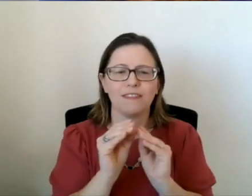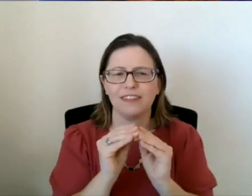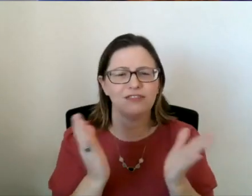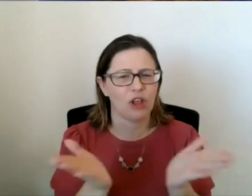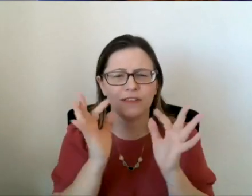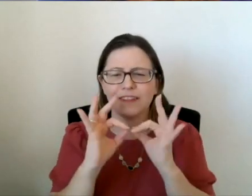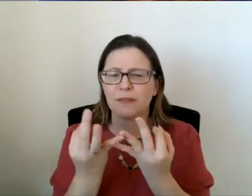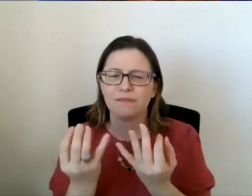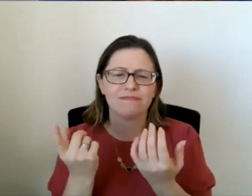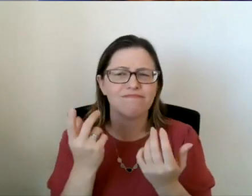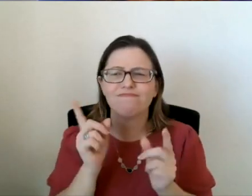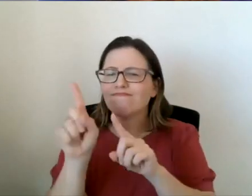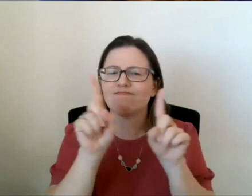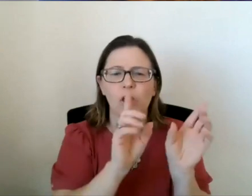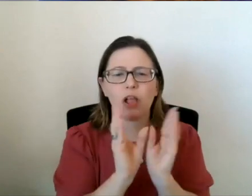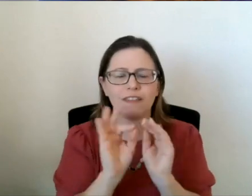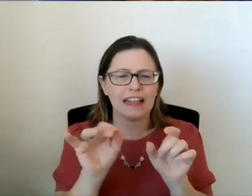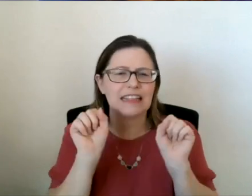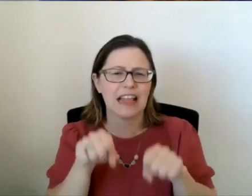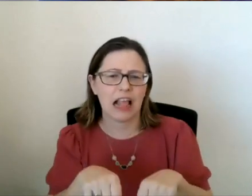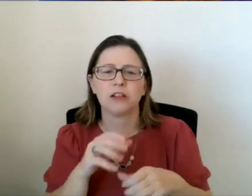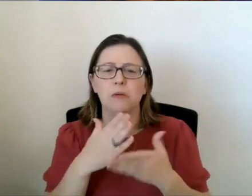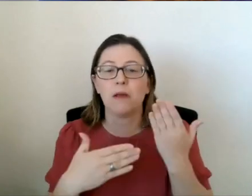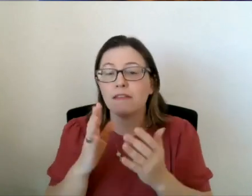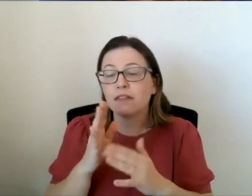So there's a lot of great information there. Conferences, again, are great